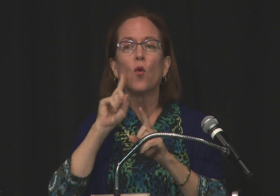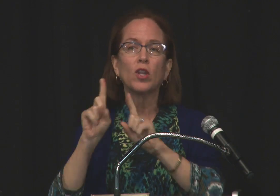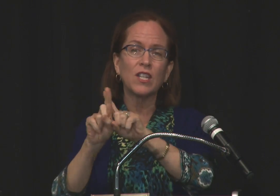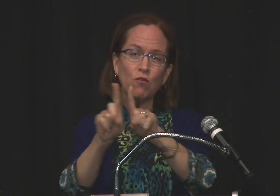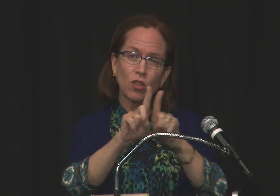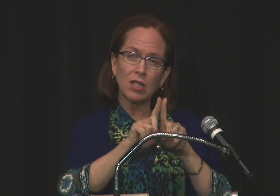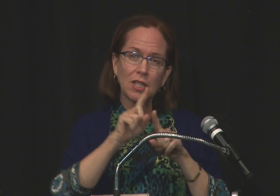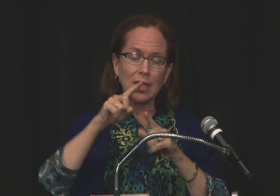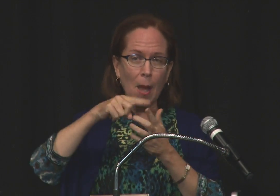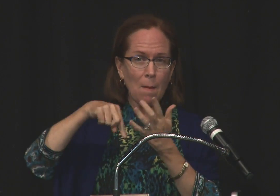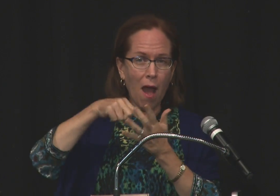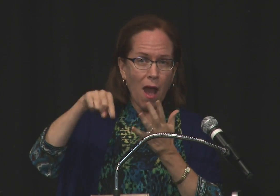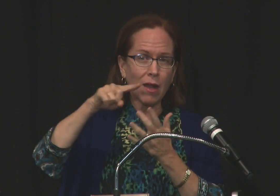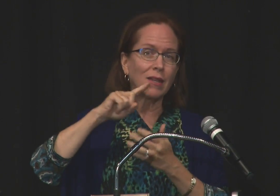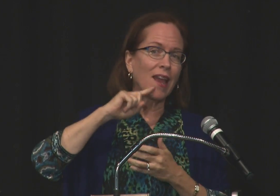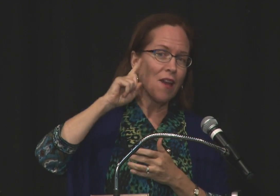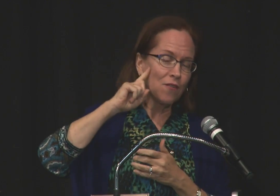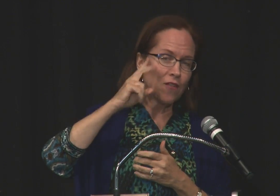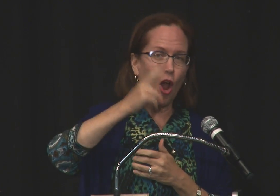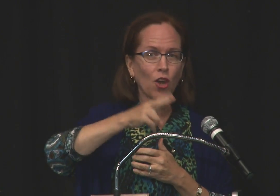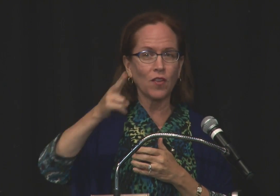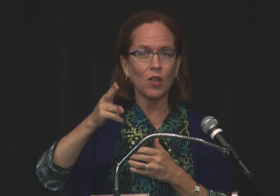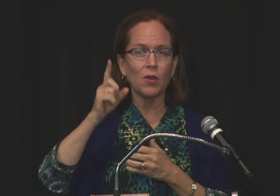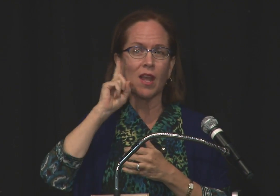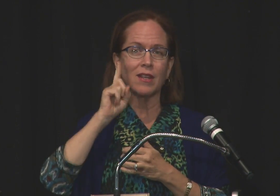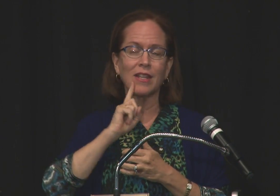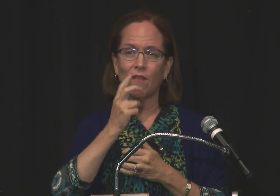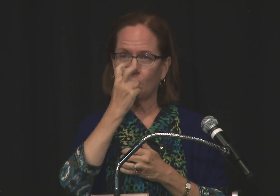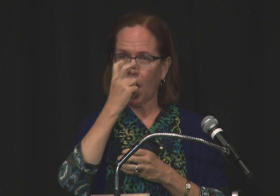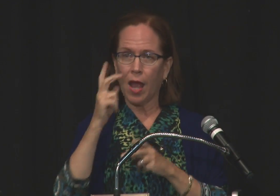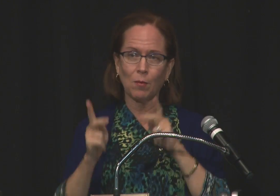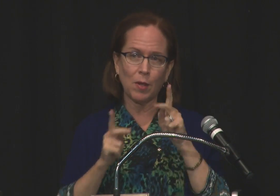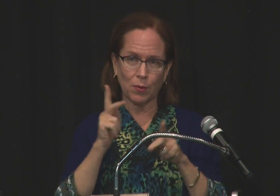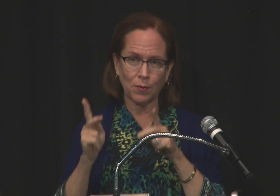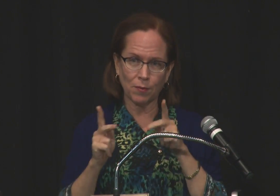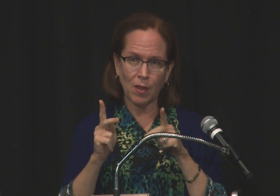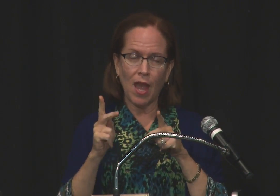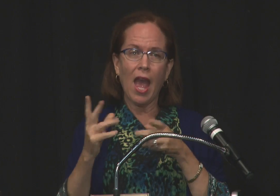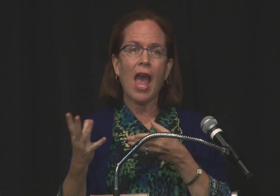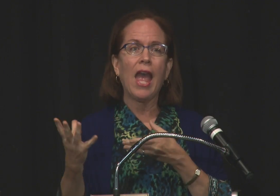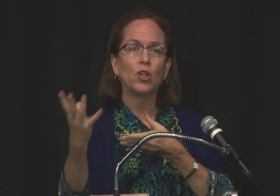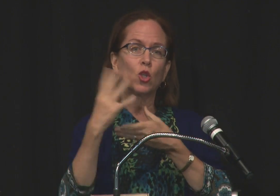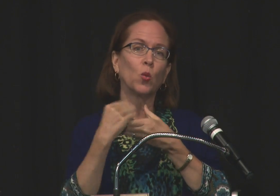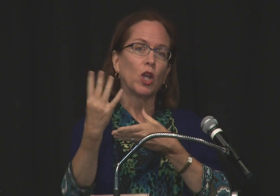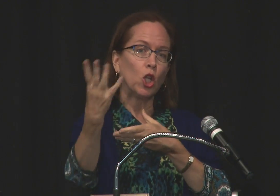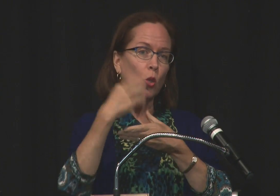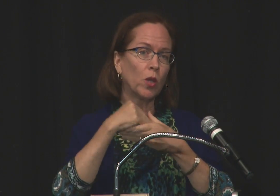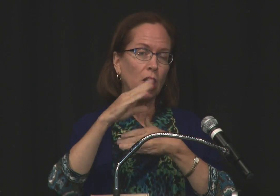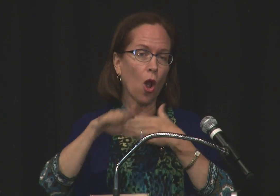for differences among deaf, hard of hearing, and deaf-blind people, and to including